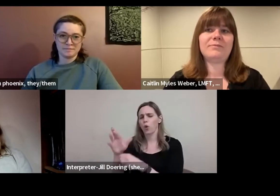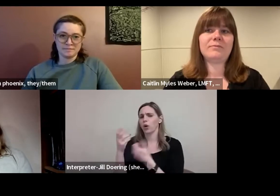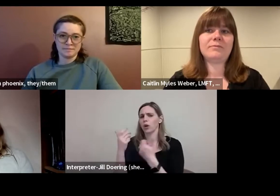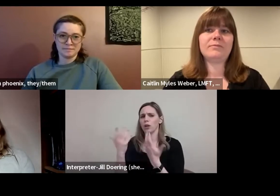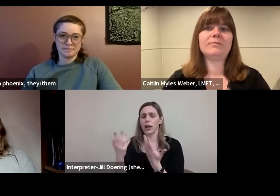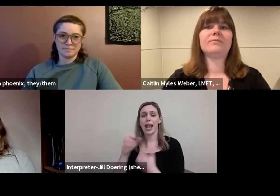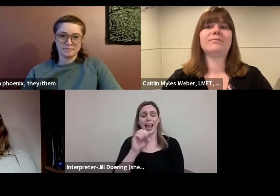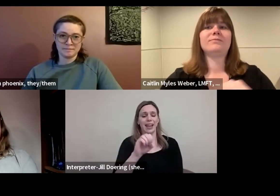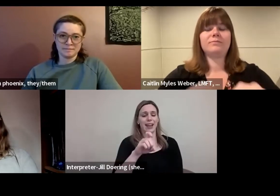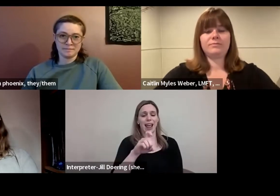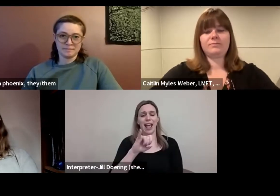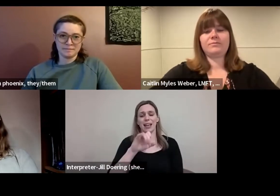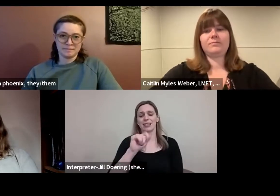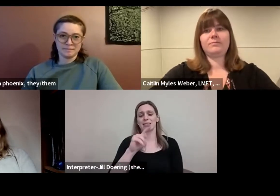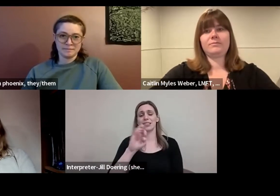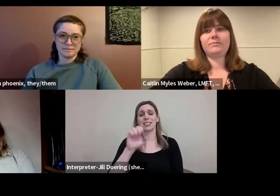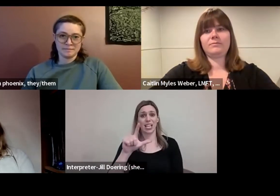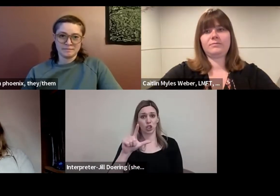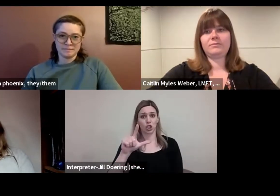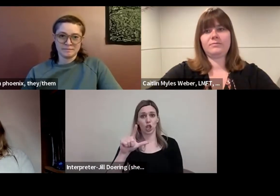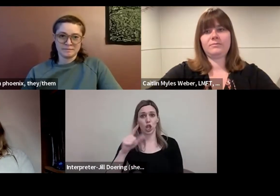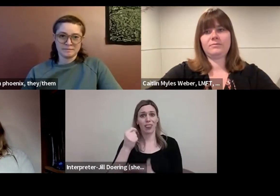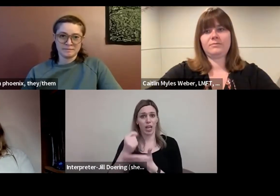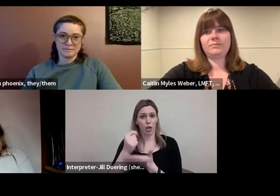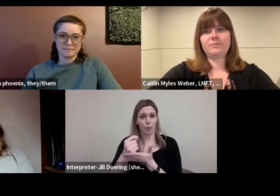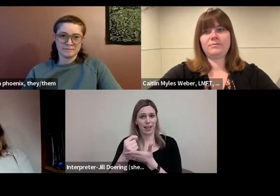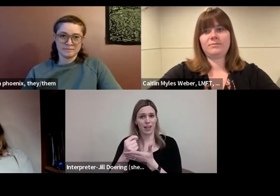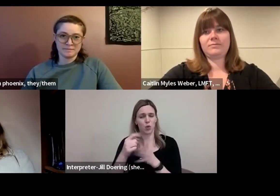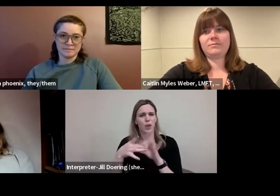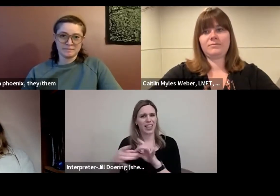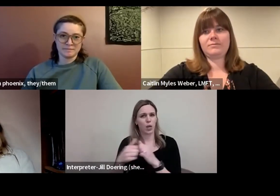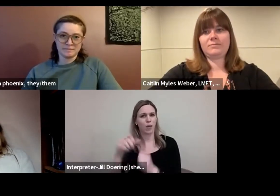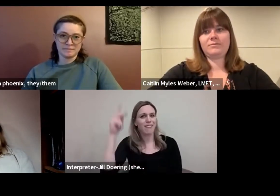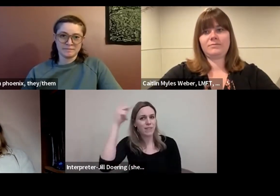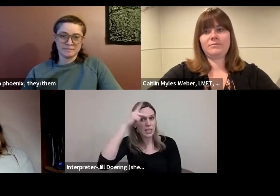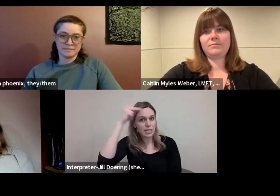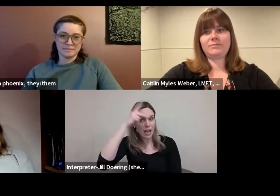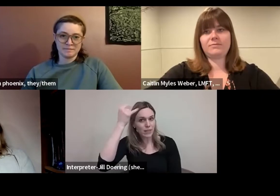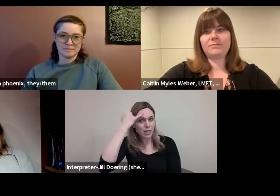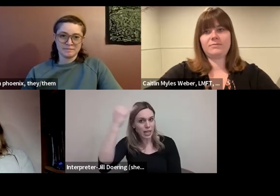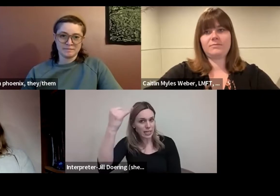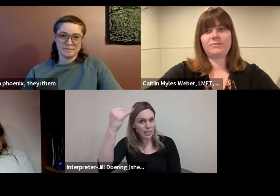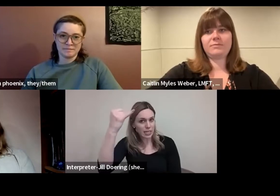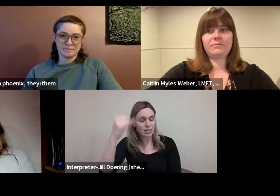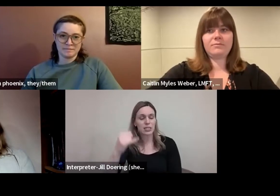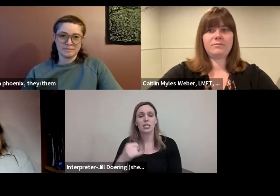which is dealing with a lot of the philosophical ideas. I do a lot of psychoeducation,